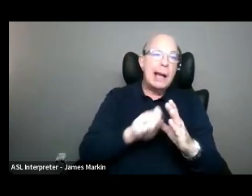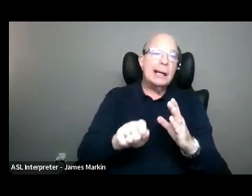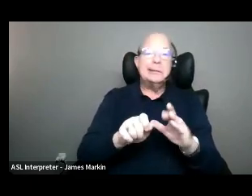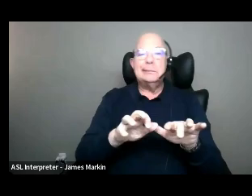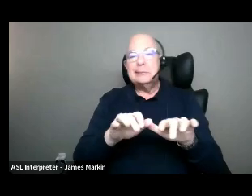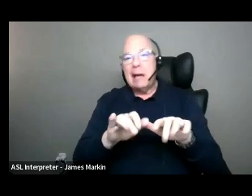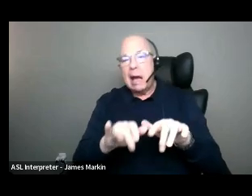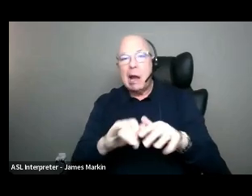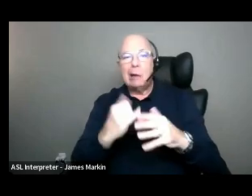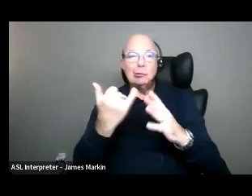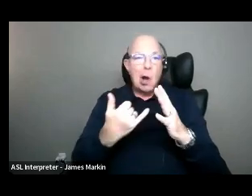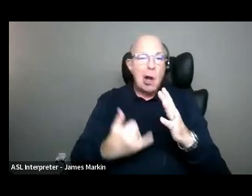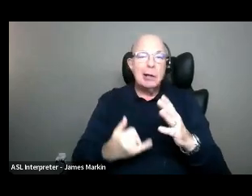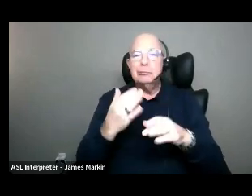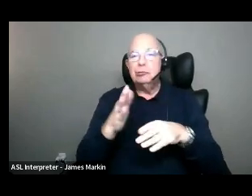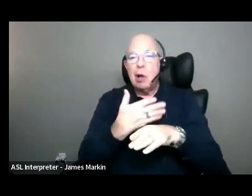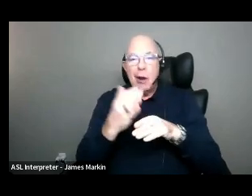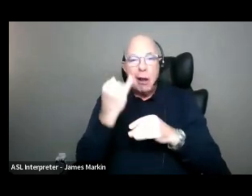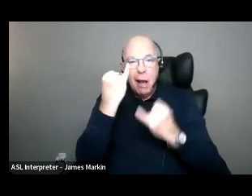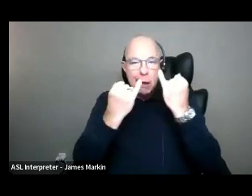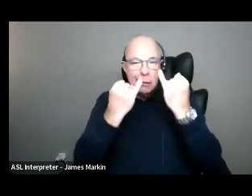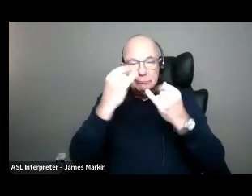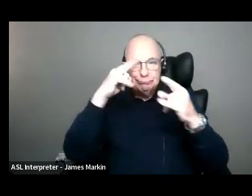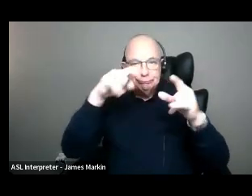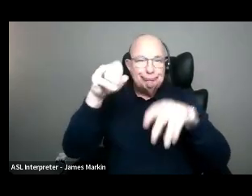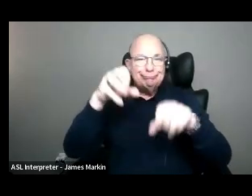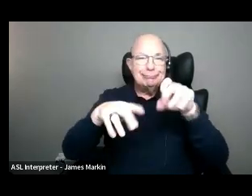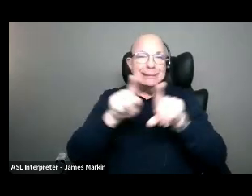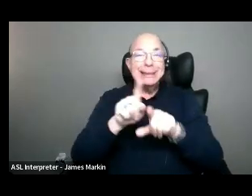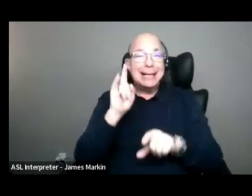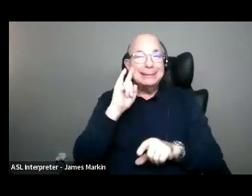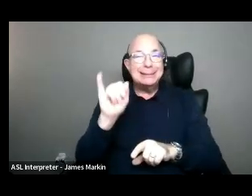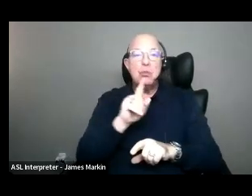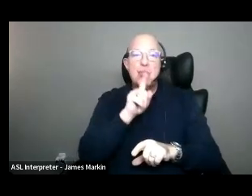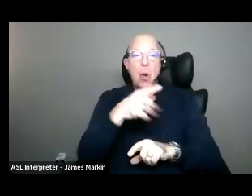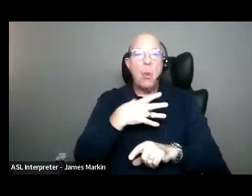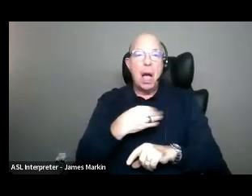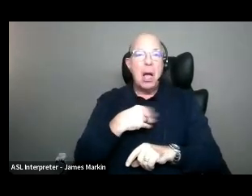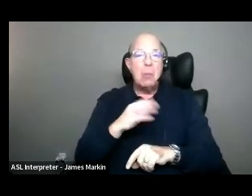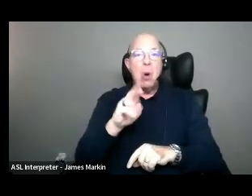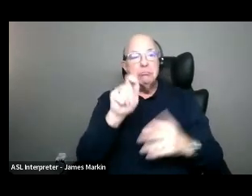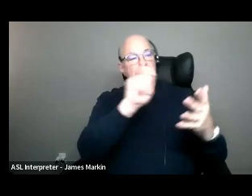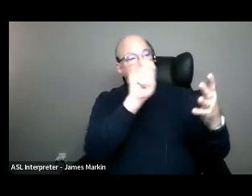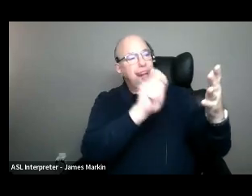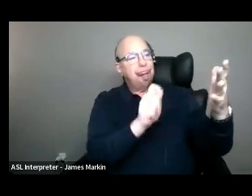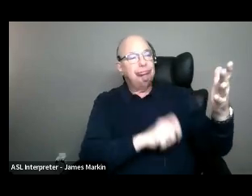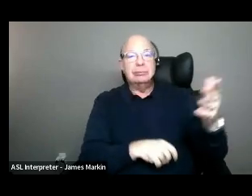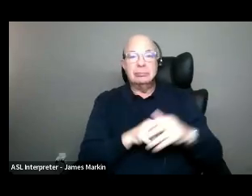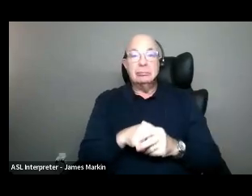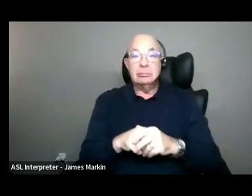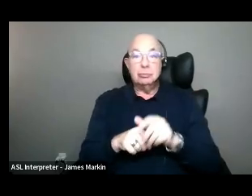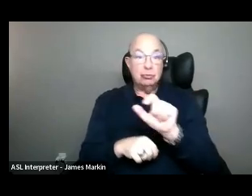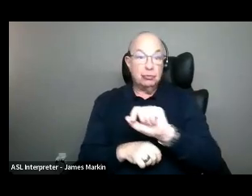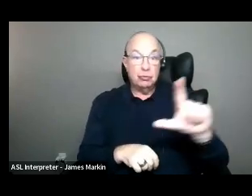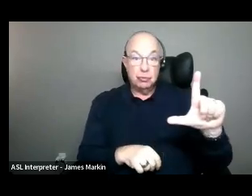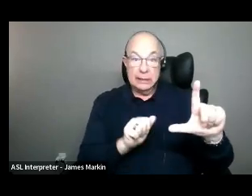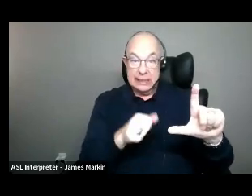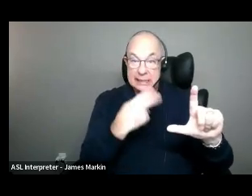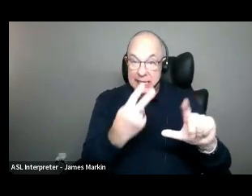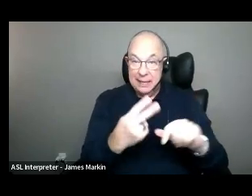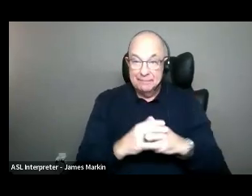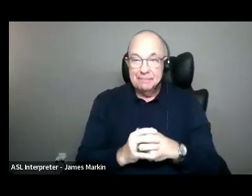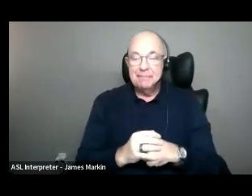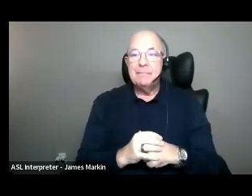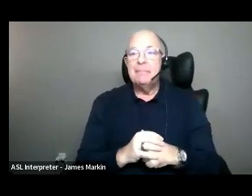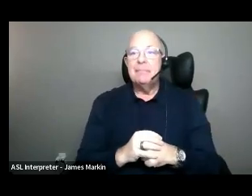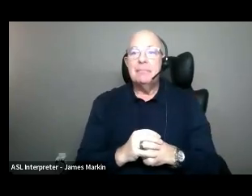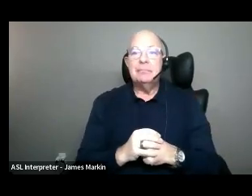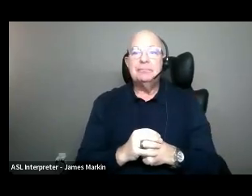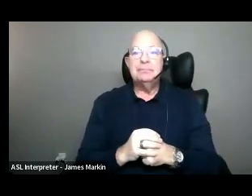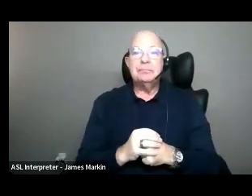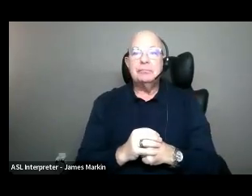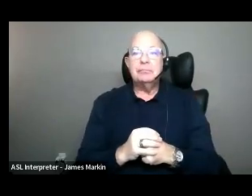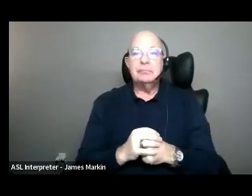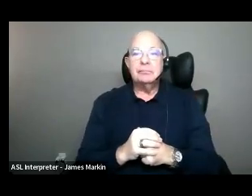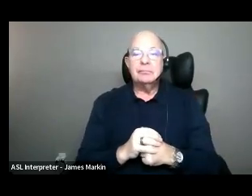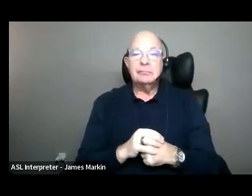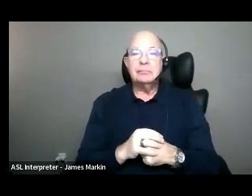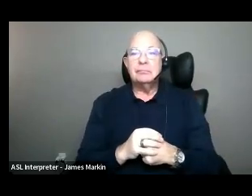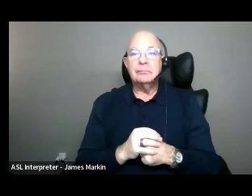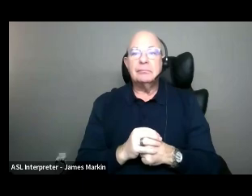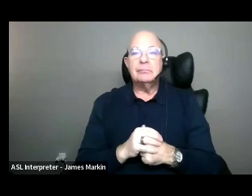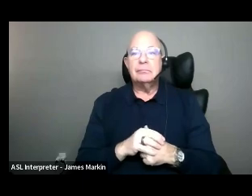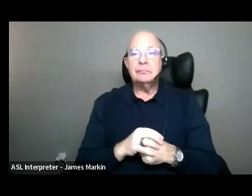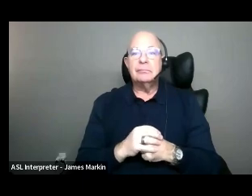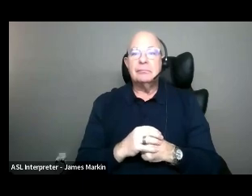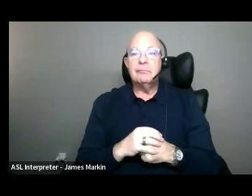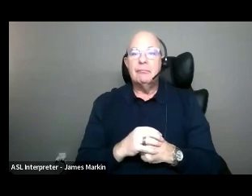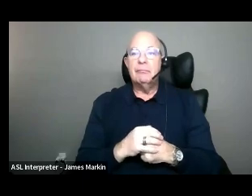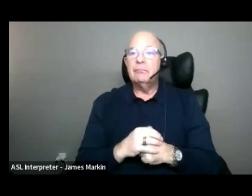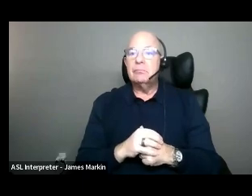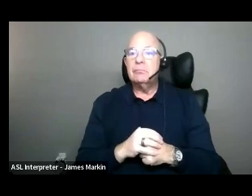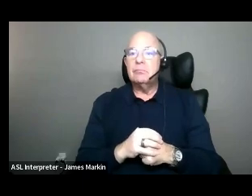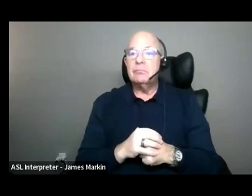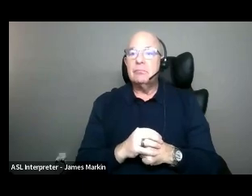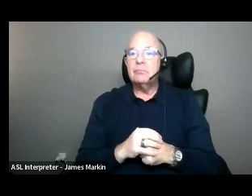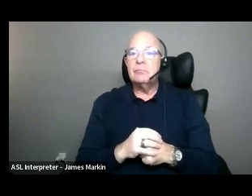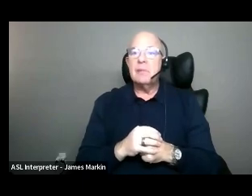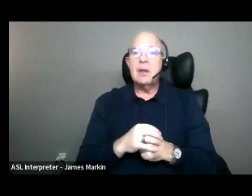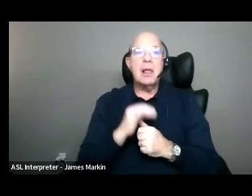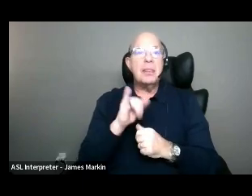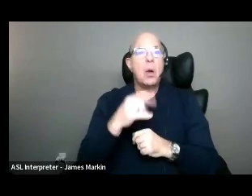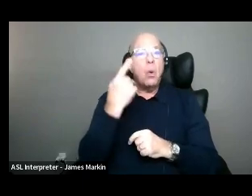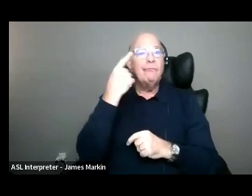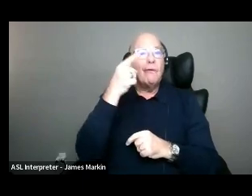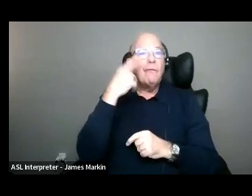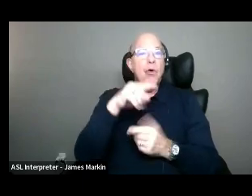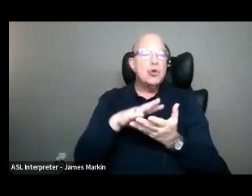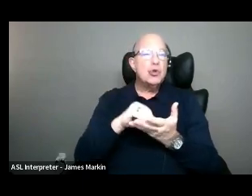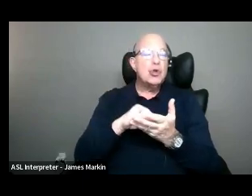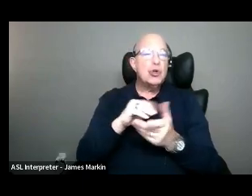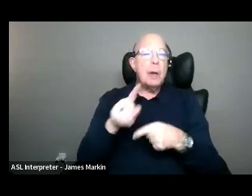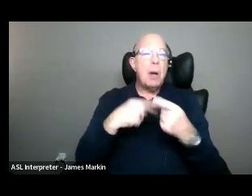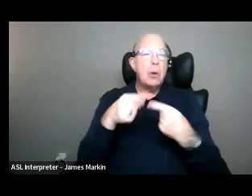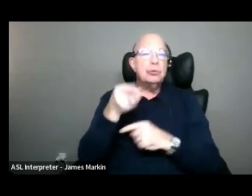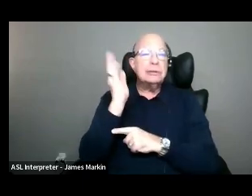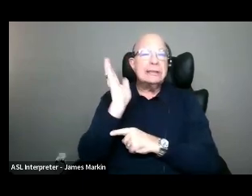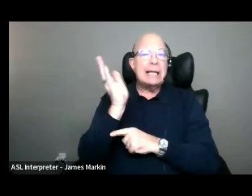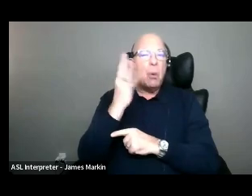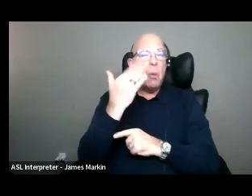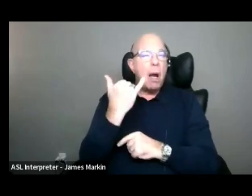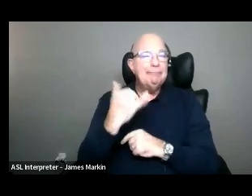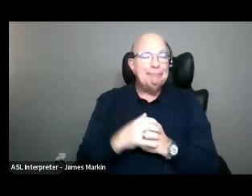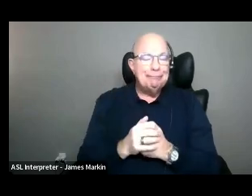Shannon Spencer (she/her): draw, share ideas, kind of like a physical whiteboard. So you should see the whiteboard here, and there are a lot of things here blocking me, so I'm gonna move things around. With a question asking, why are you interested in learning about deputations?